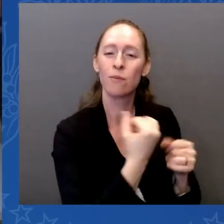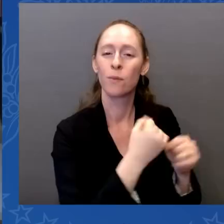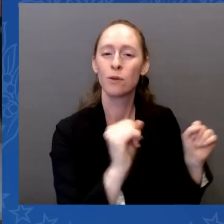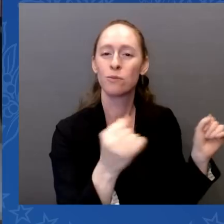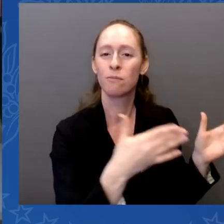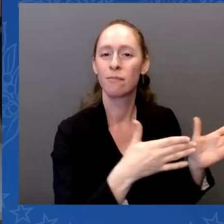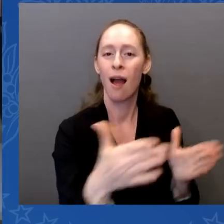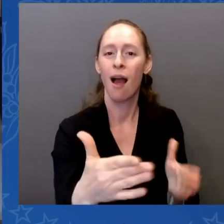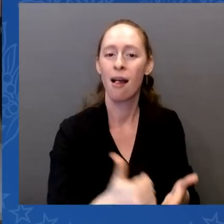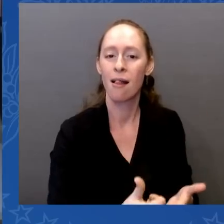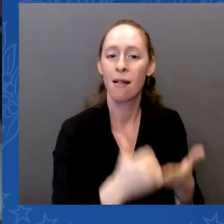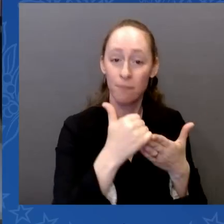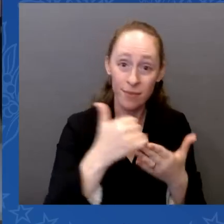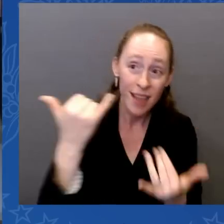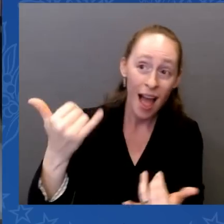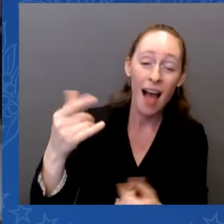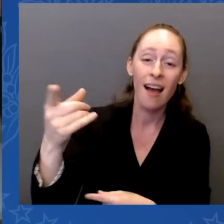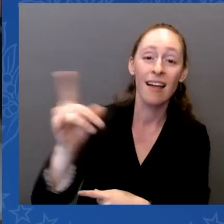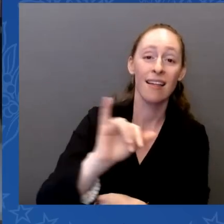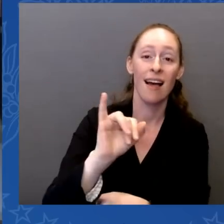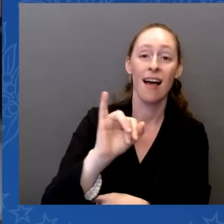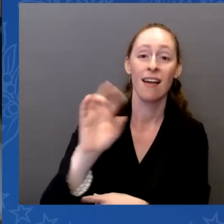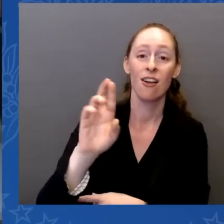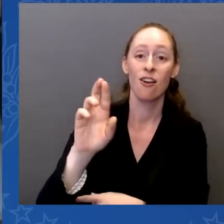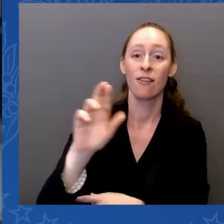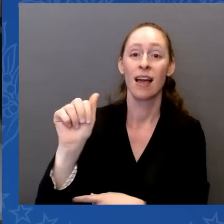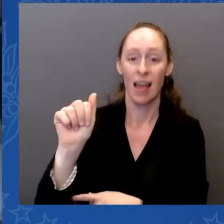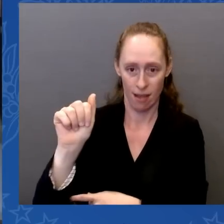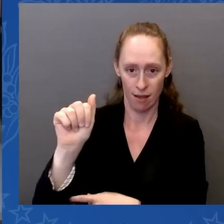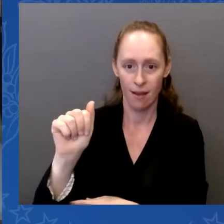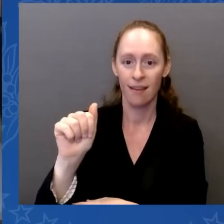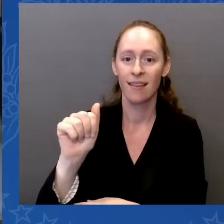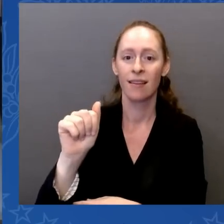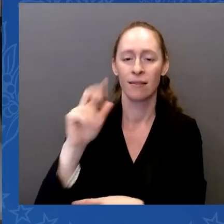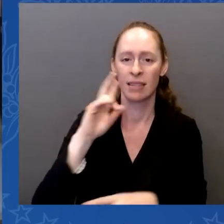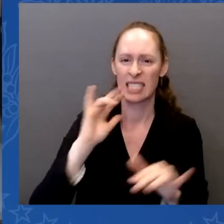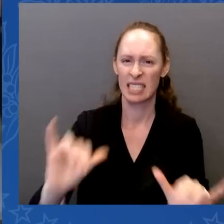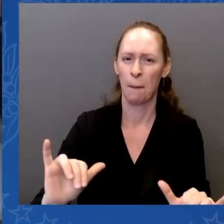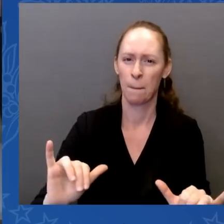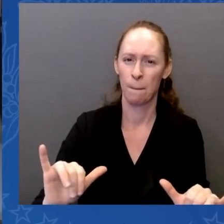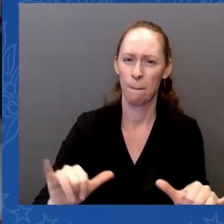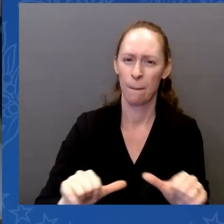premiums for millions of families who get their coverage through the Affordable Care Act. And this morning,